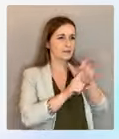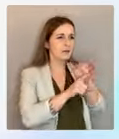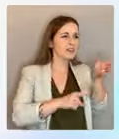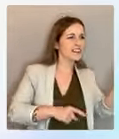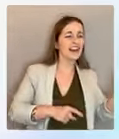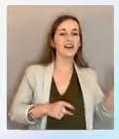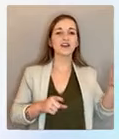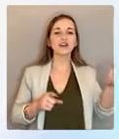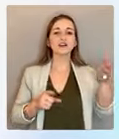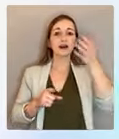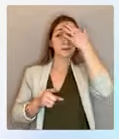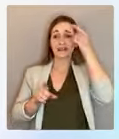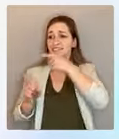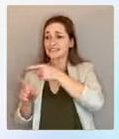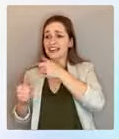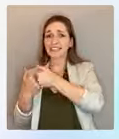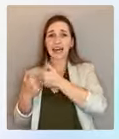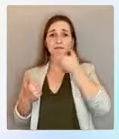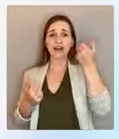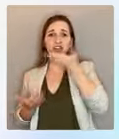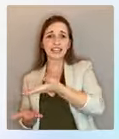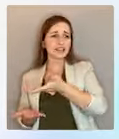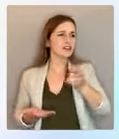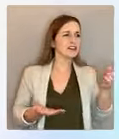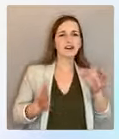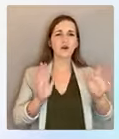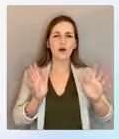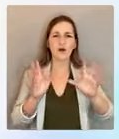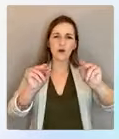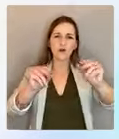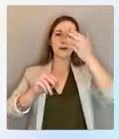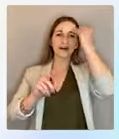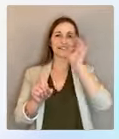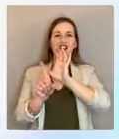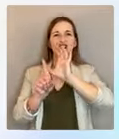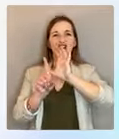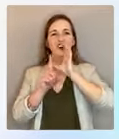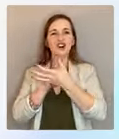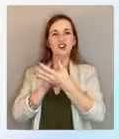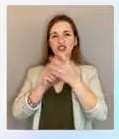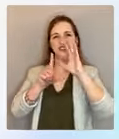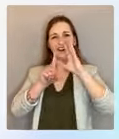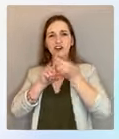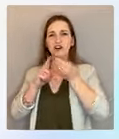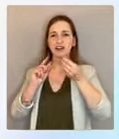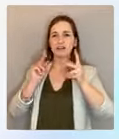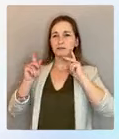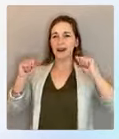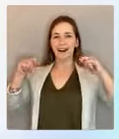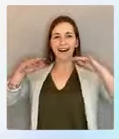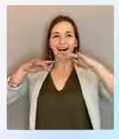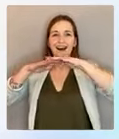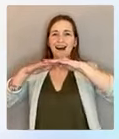It's not because one mechanic is better than the other, or they have better players to play against, it's because of the culture that surrounds the game.